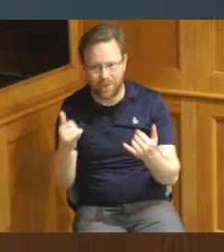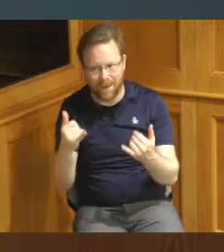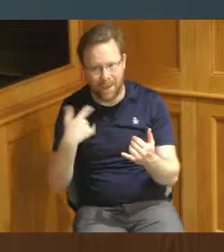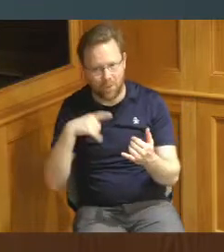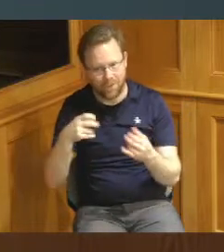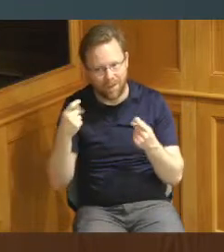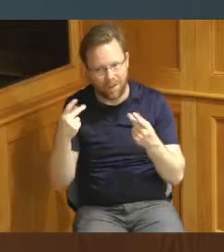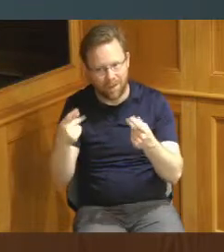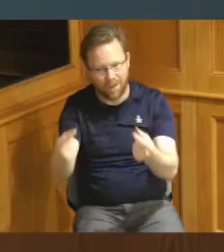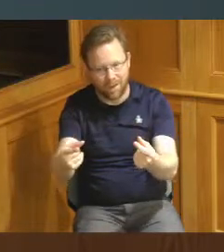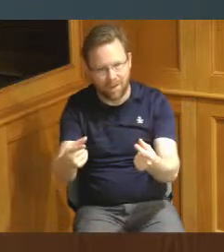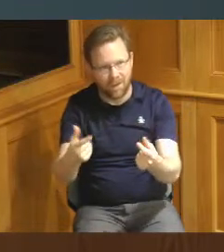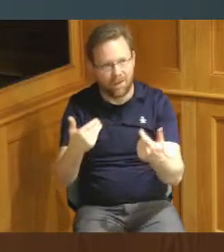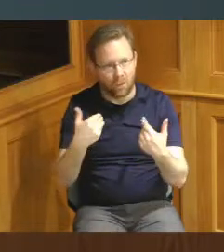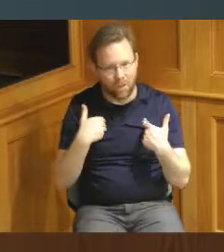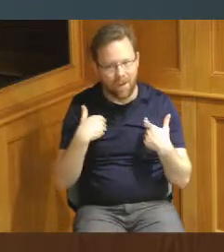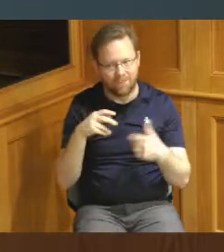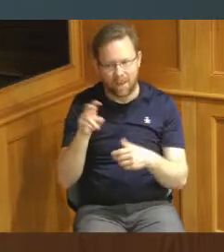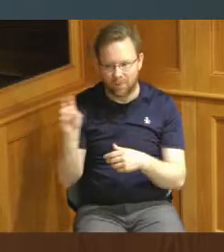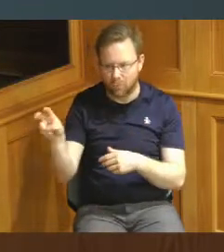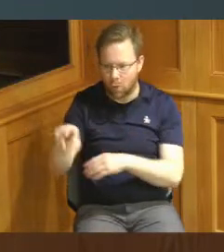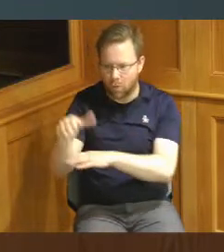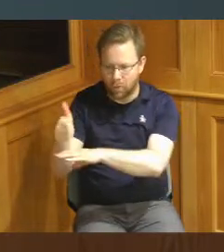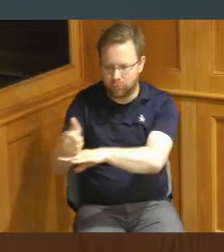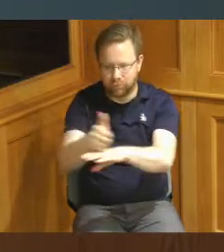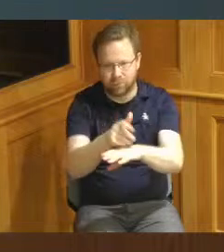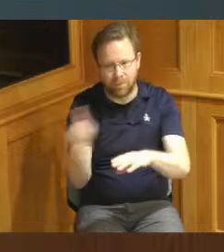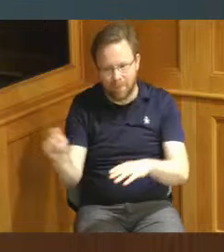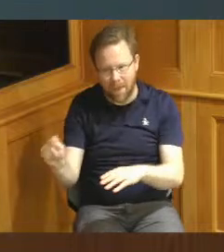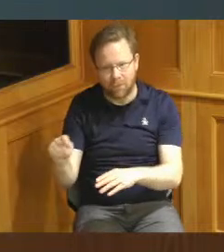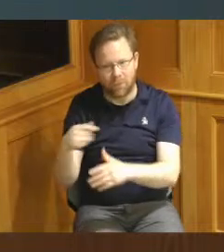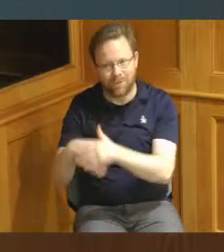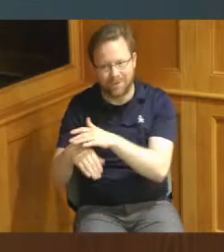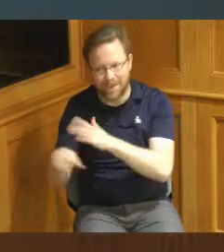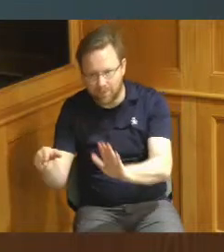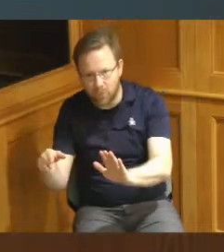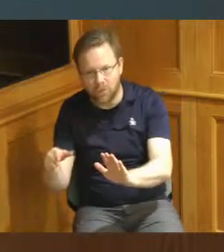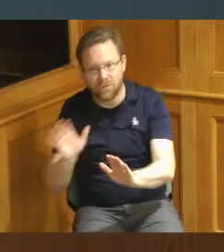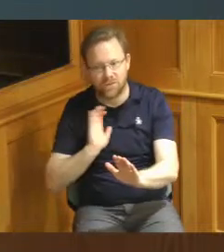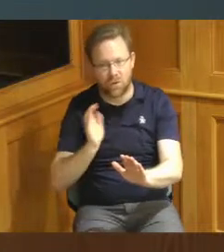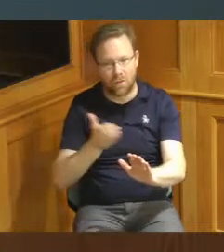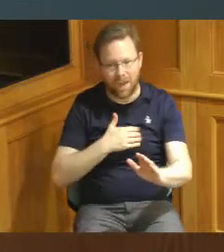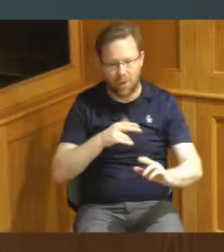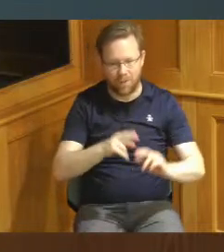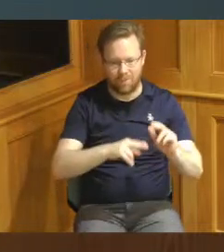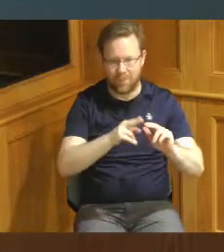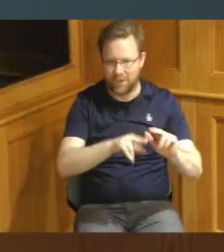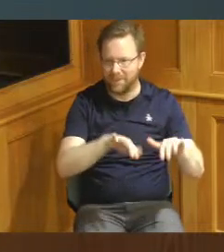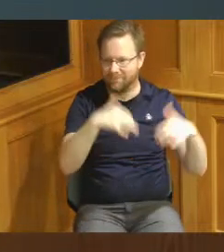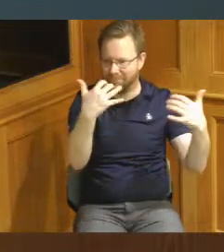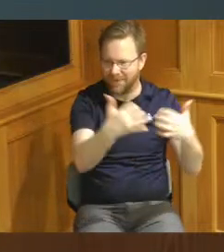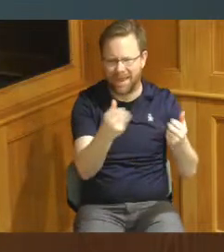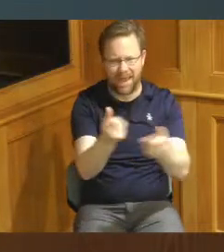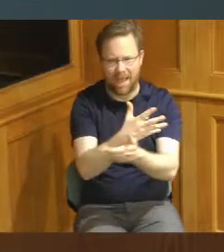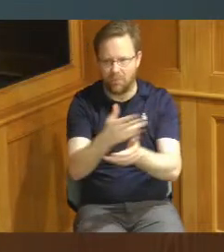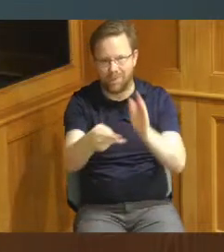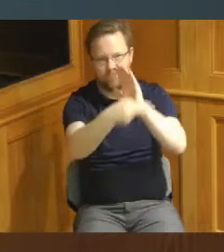money the best we can yes and we try to structure our projects so that we can obtain those GRS (Commissioner Reece) yeah but I was saying